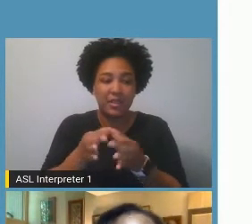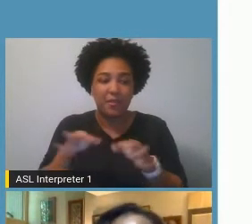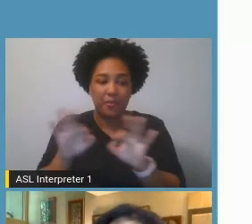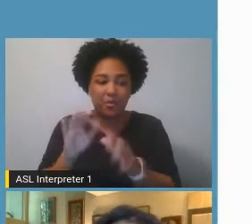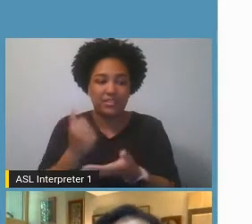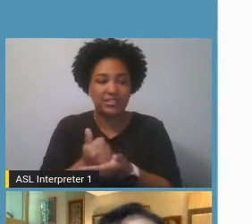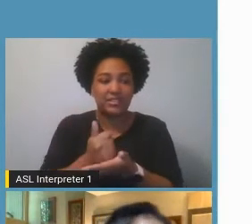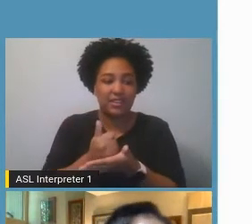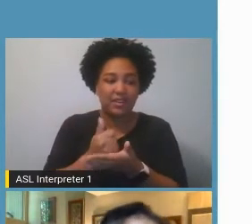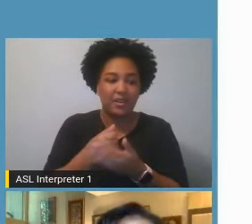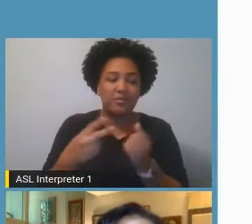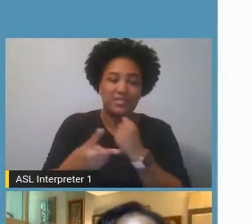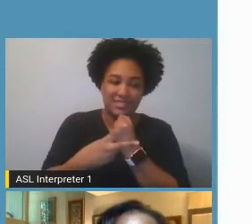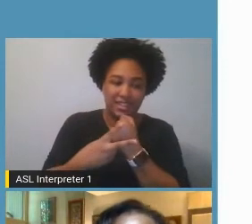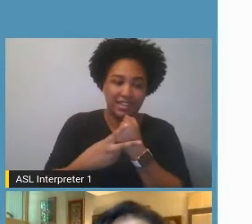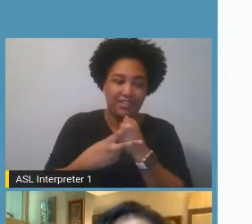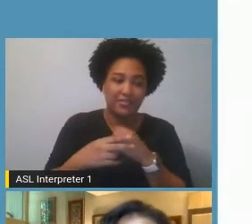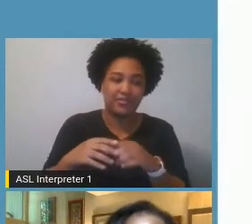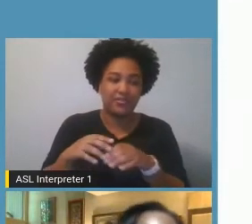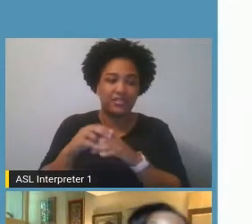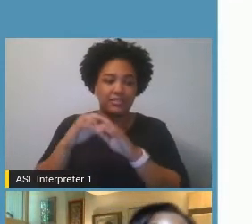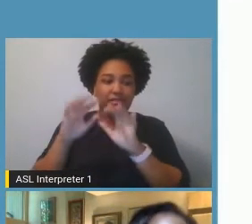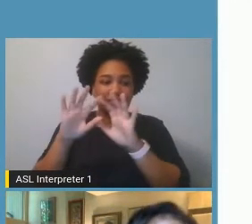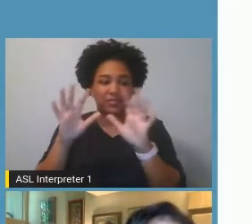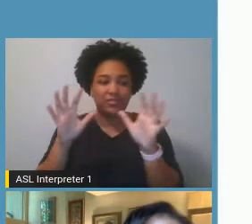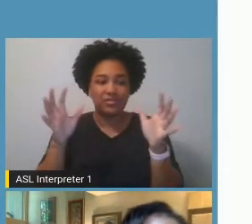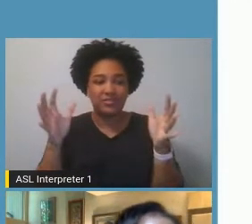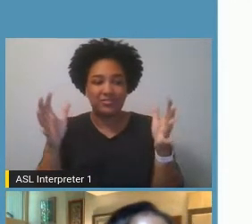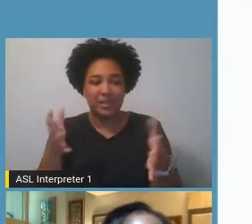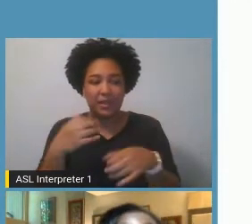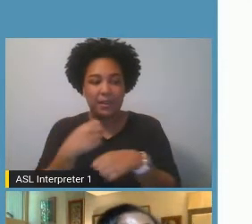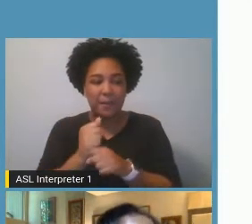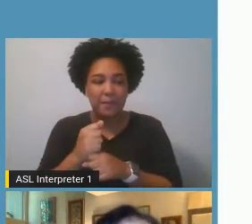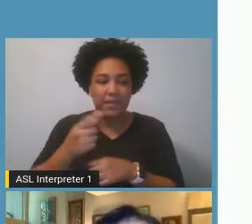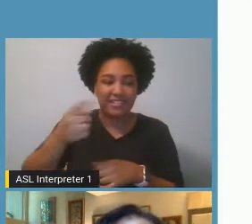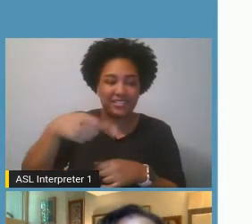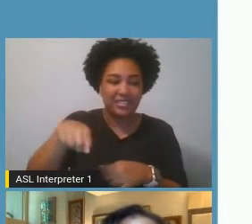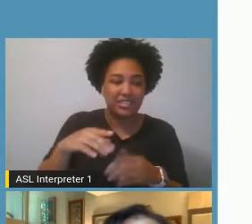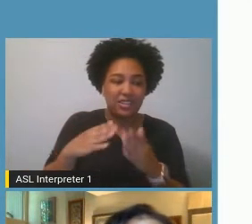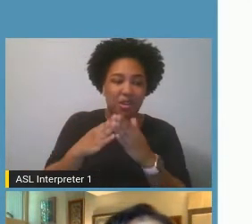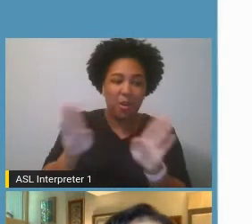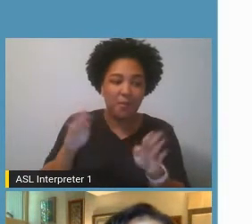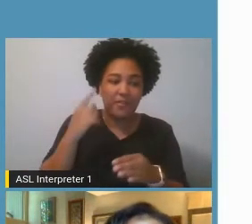to make these resources accessible for the general public and for scholars and researchers.